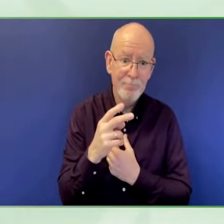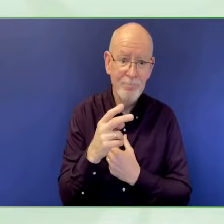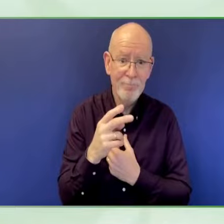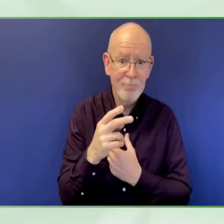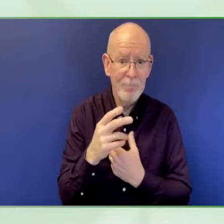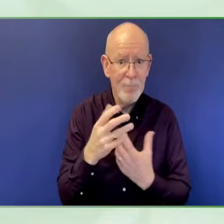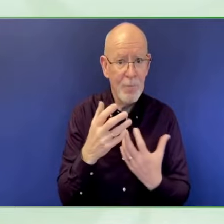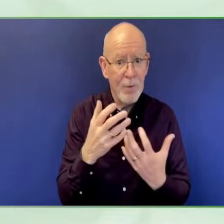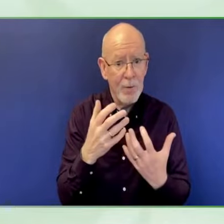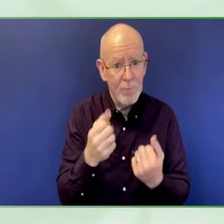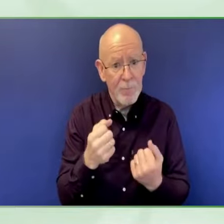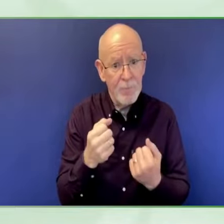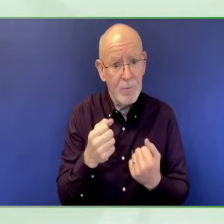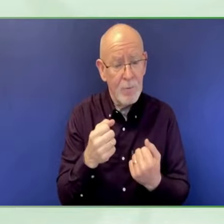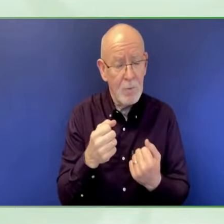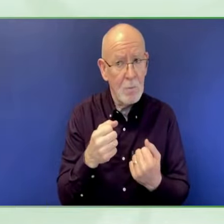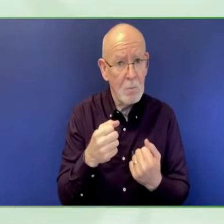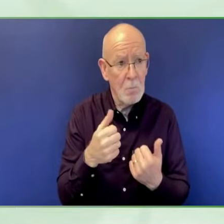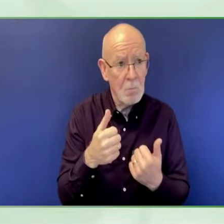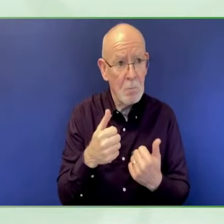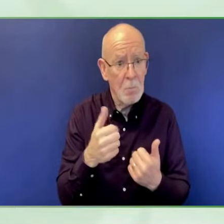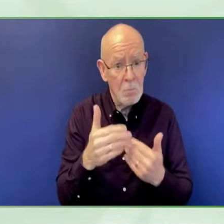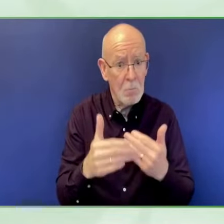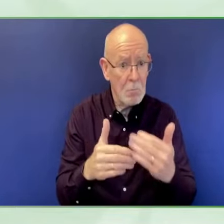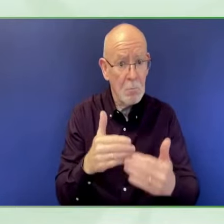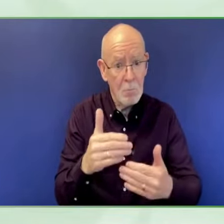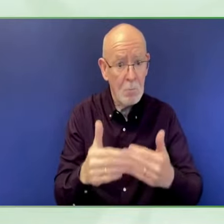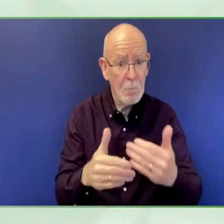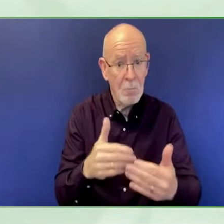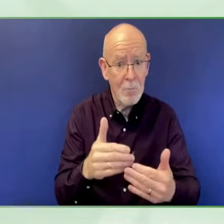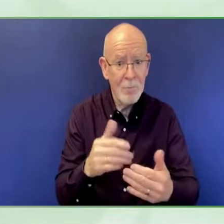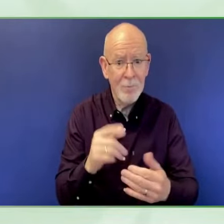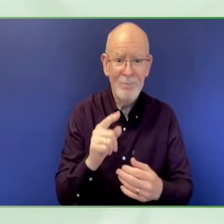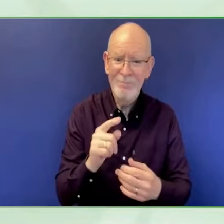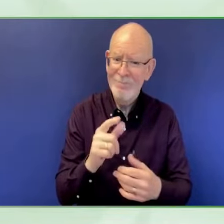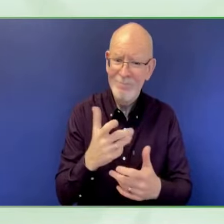by special rapporteur Gerard Quinn and institutionalisation.